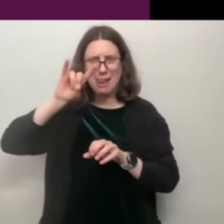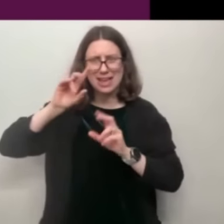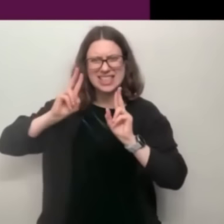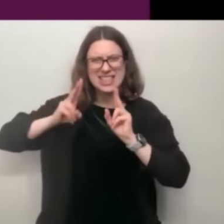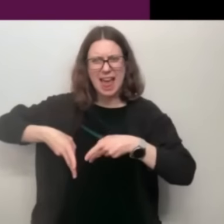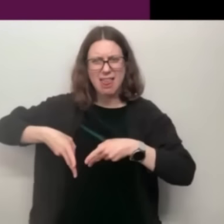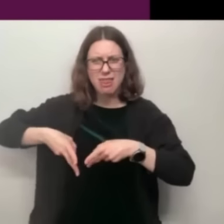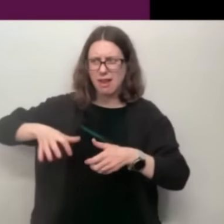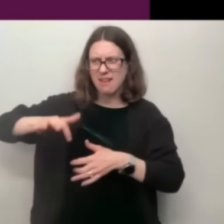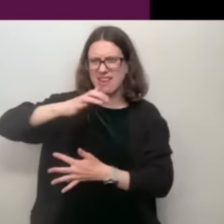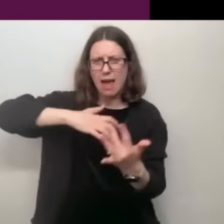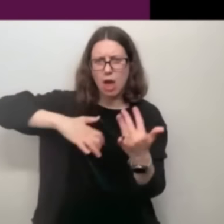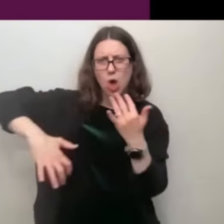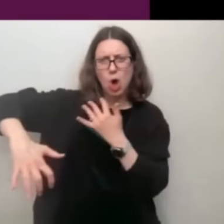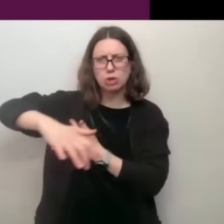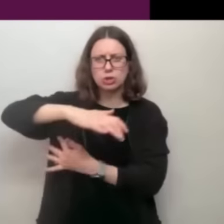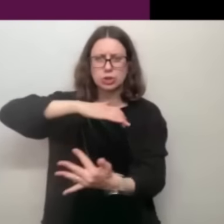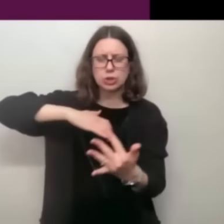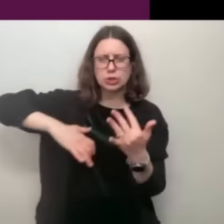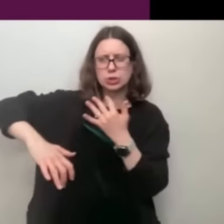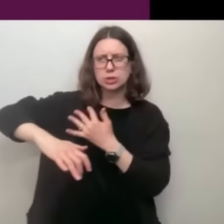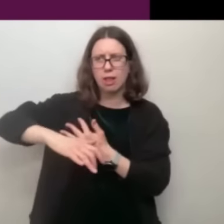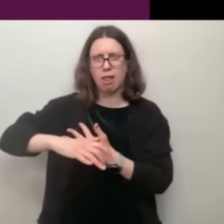to the walls of this now defenseless world."